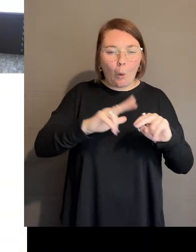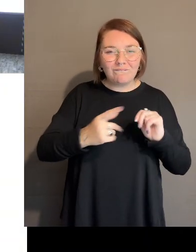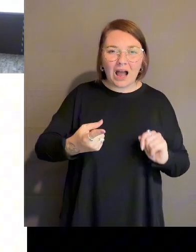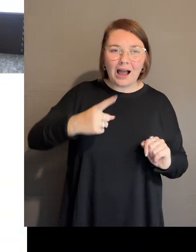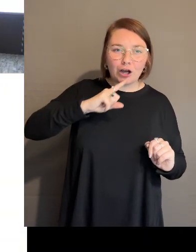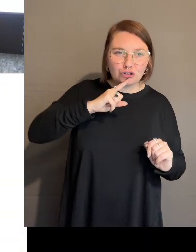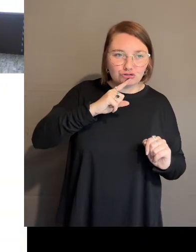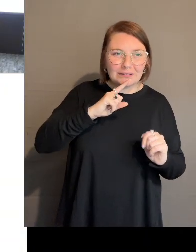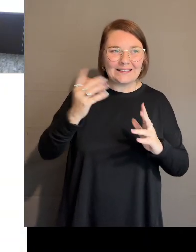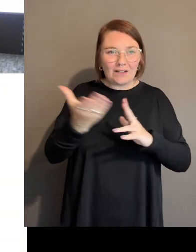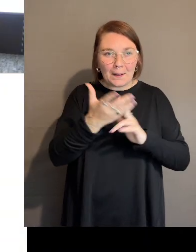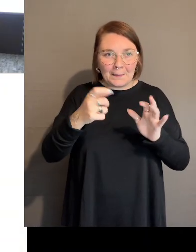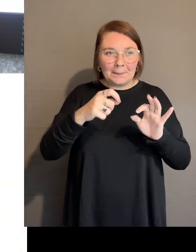of 15.